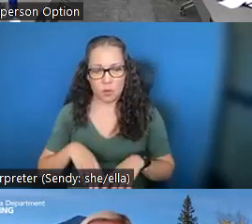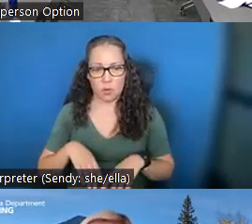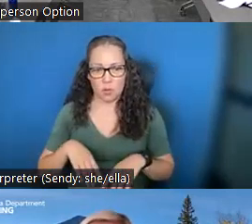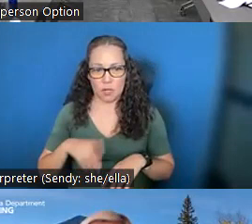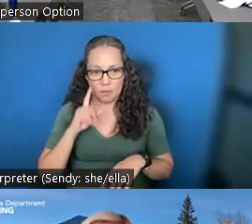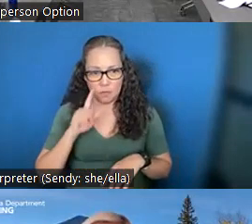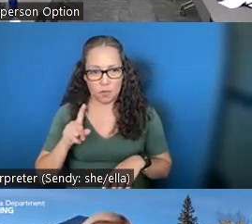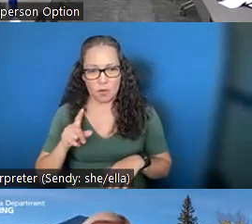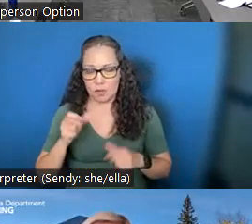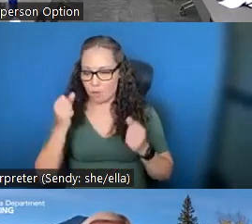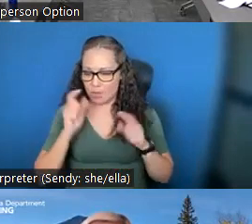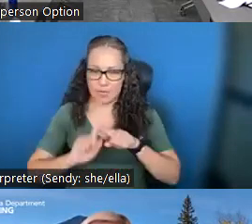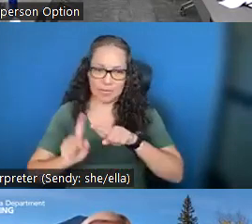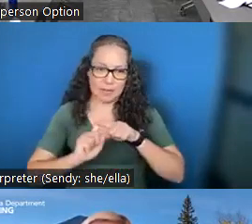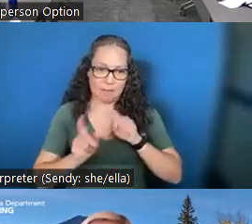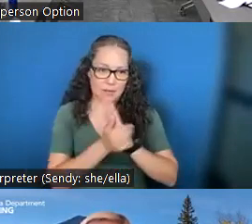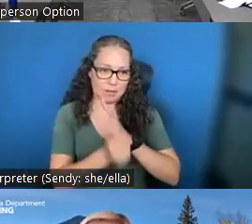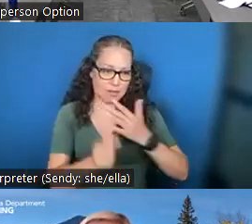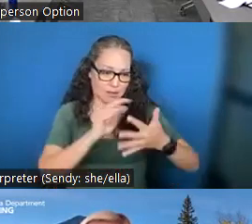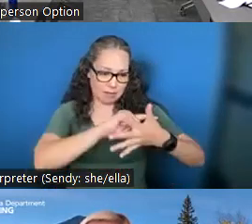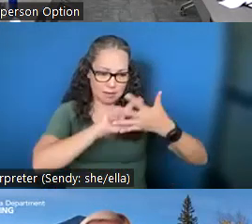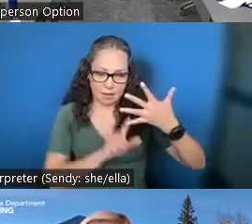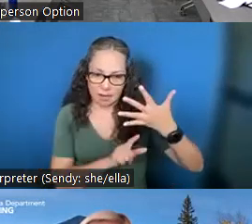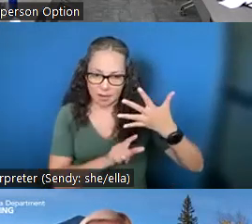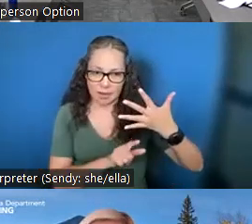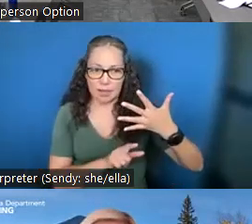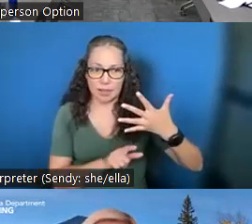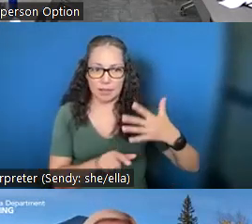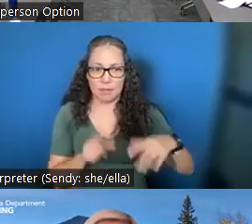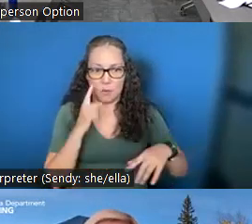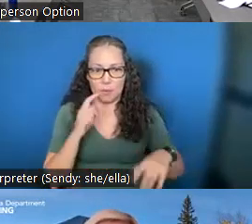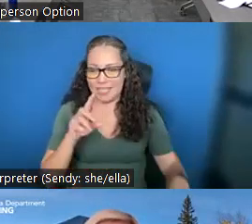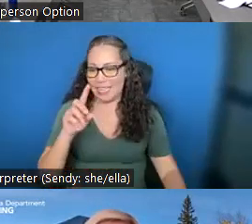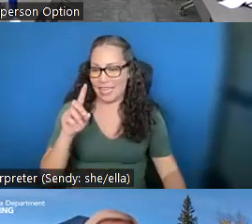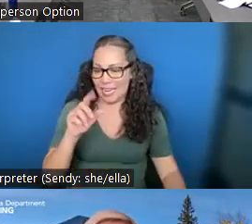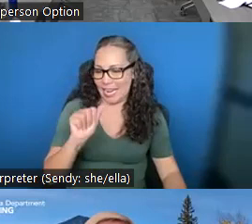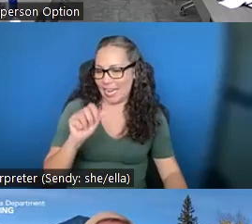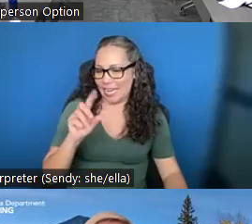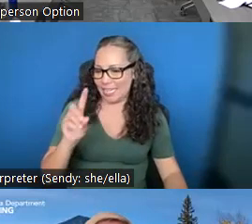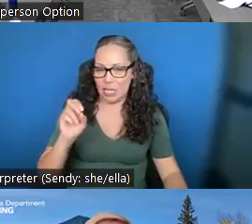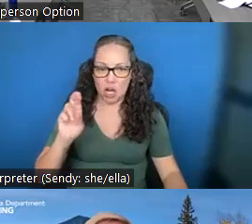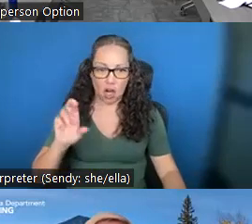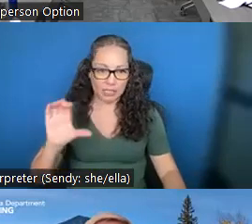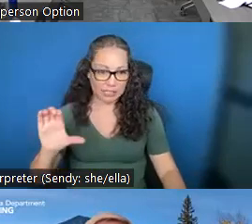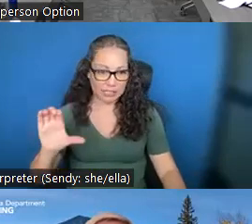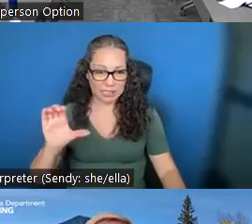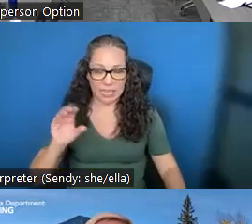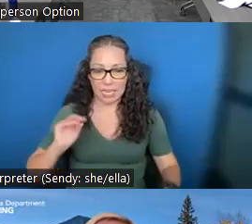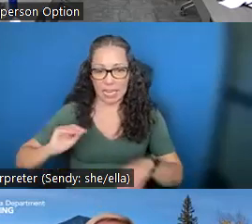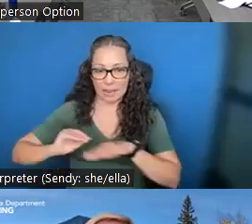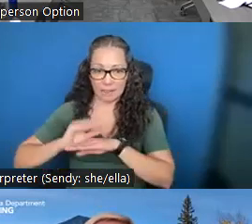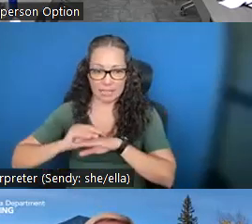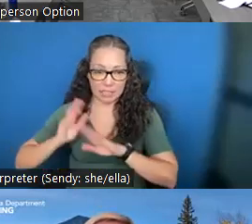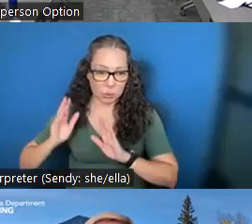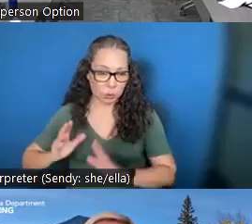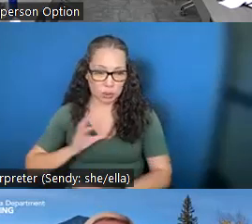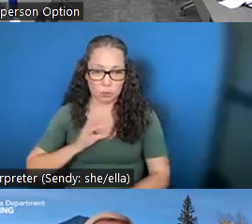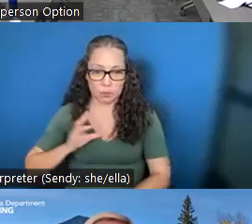the traits and attributes and values of the adrc advisory committee um we want to be age aging